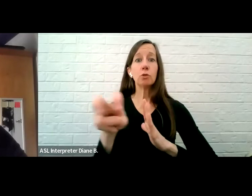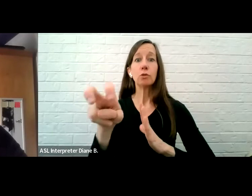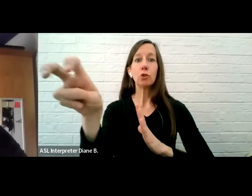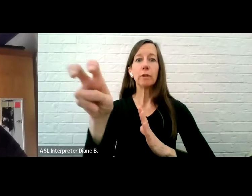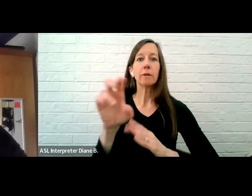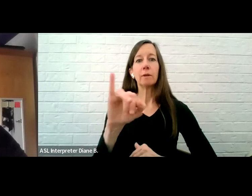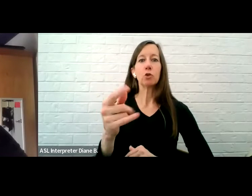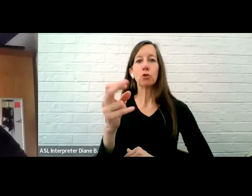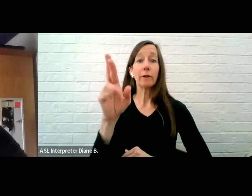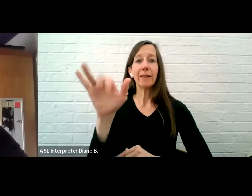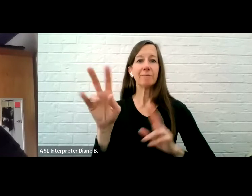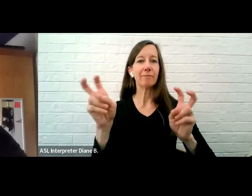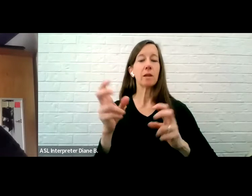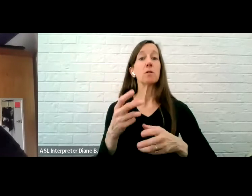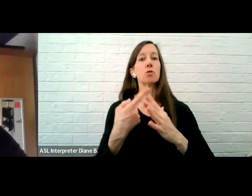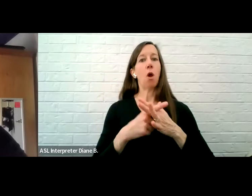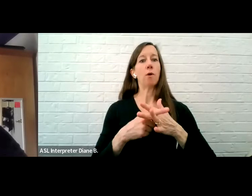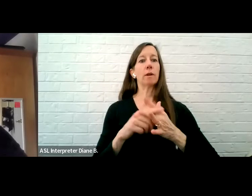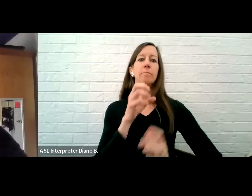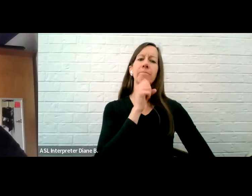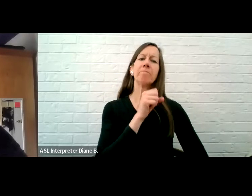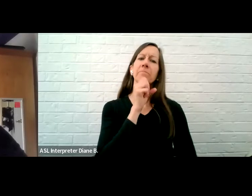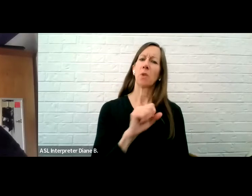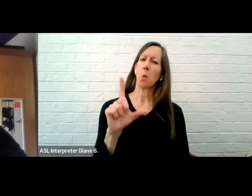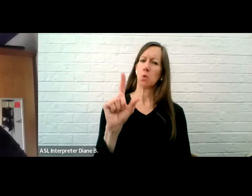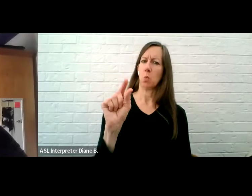about in my twenties after I went to college.